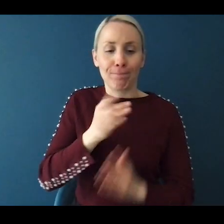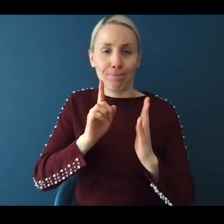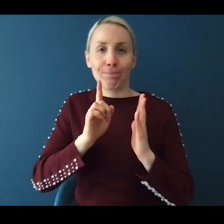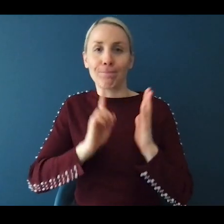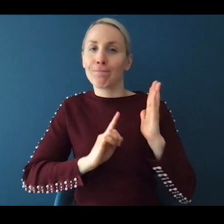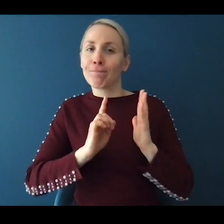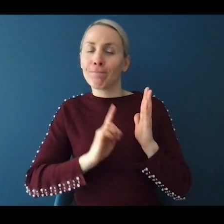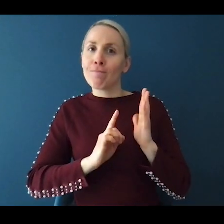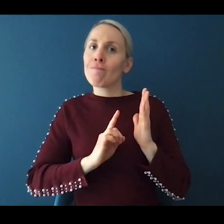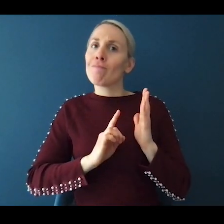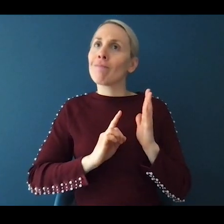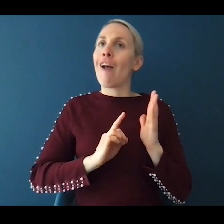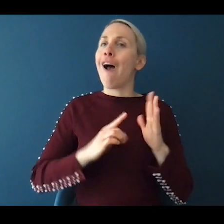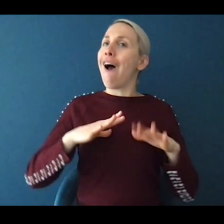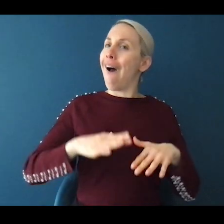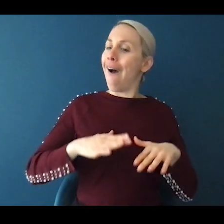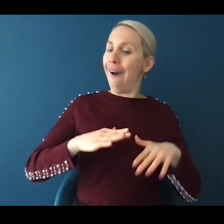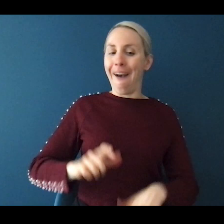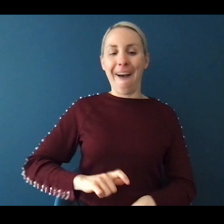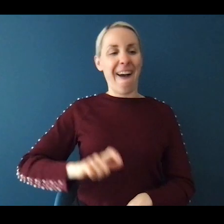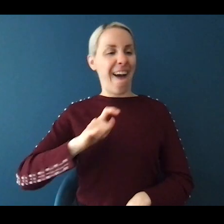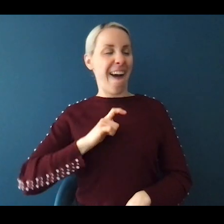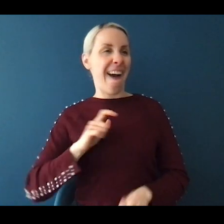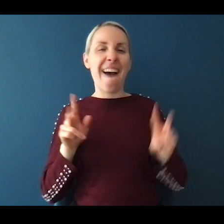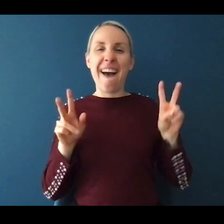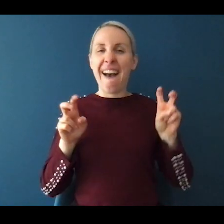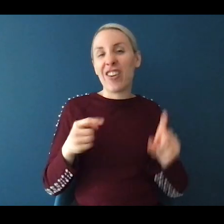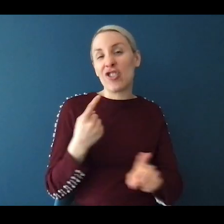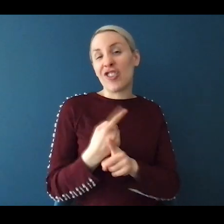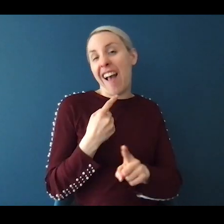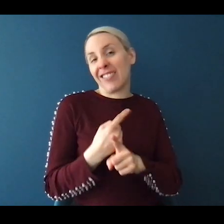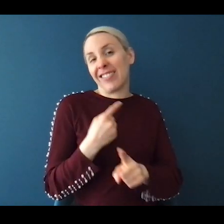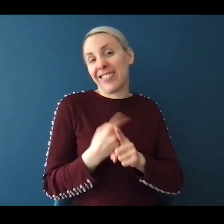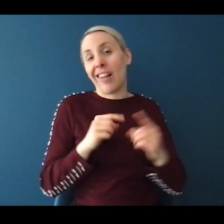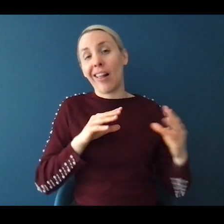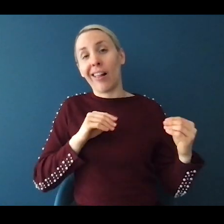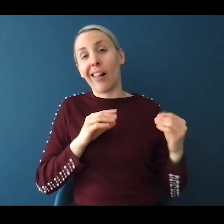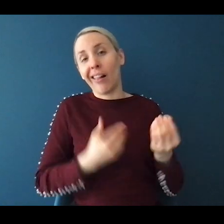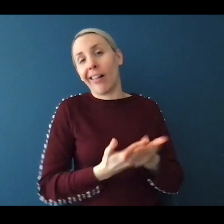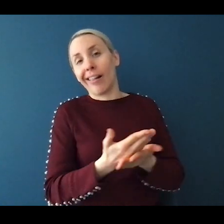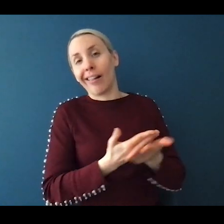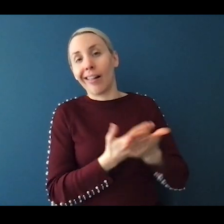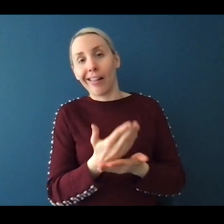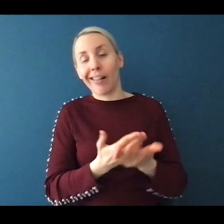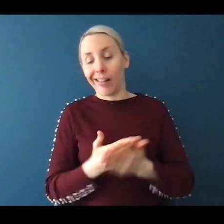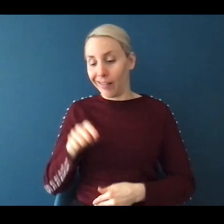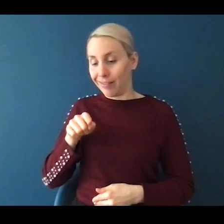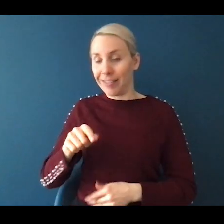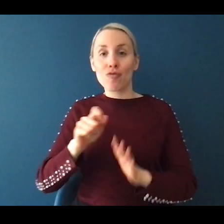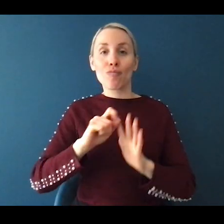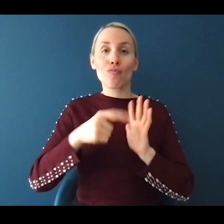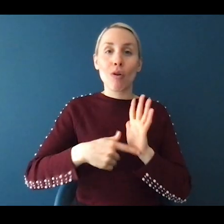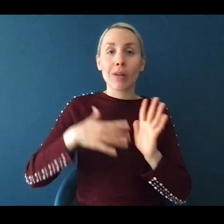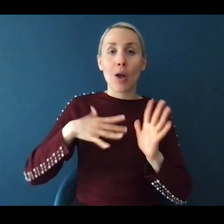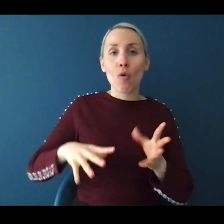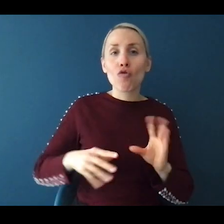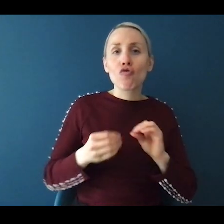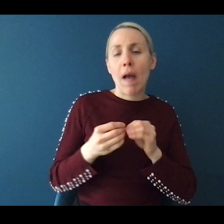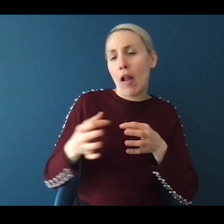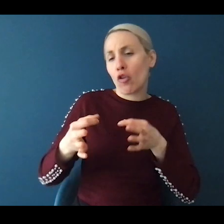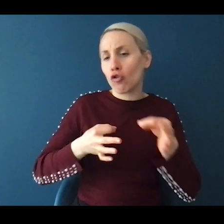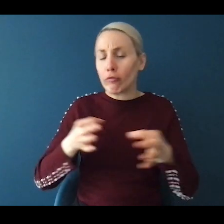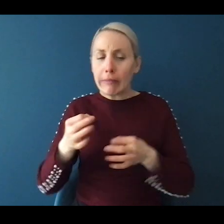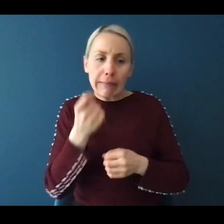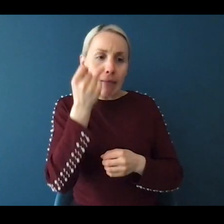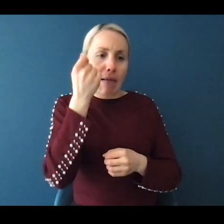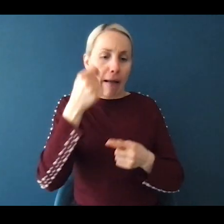a chat about a project that I wanted to produce and the logistics behind it and the ideas